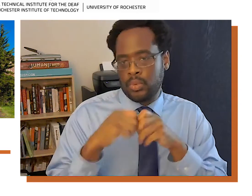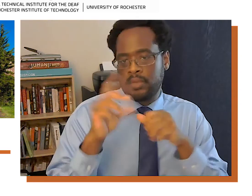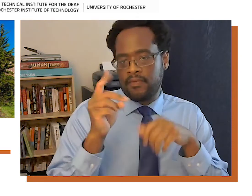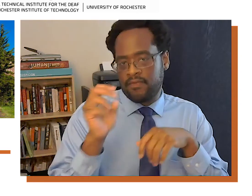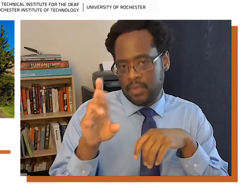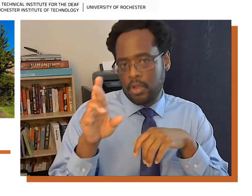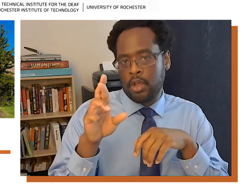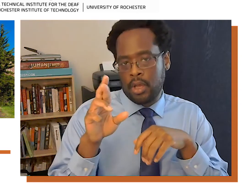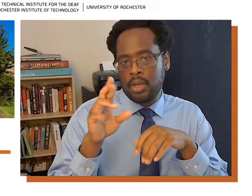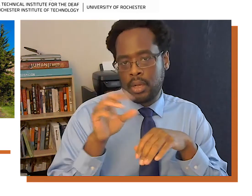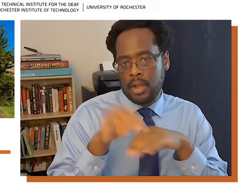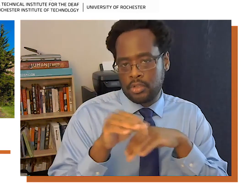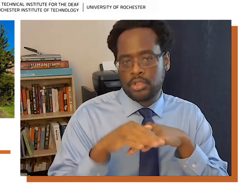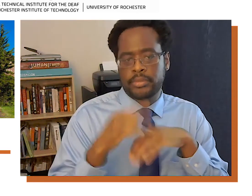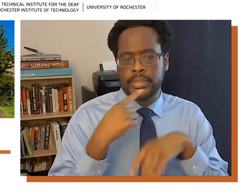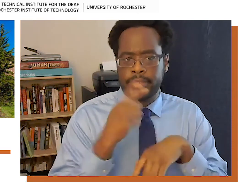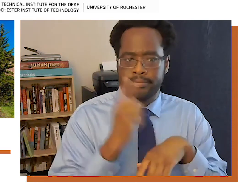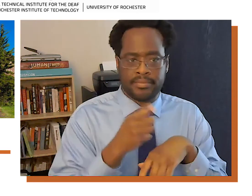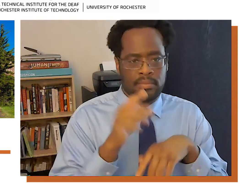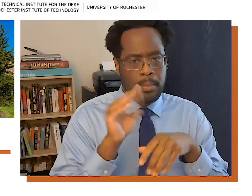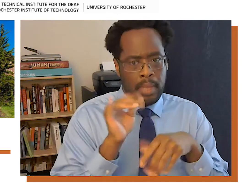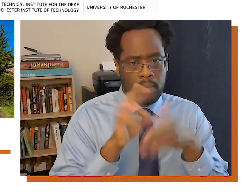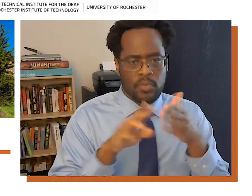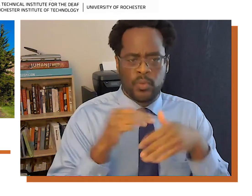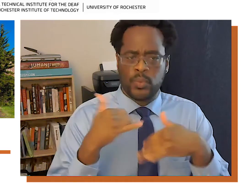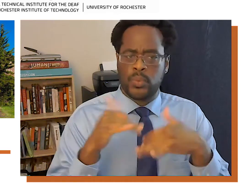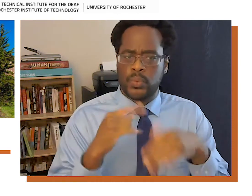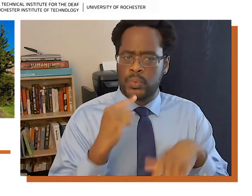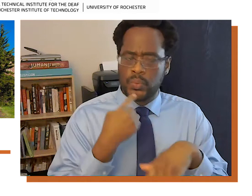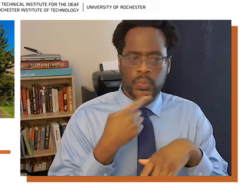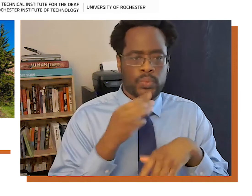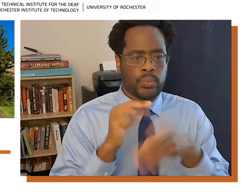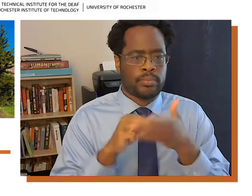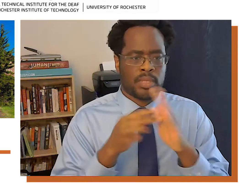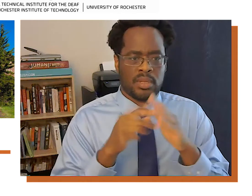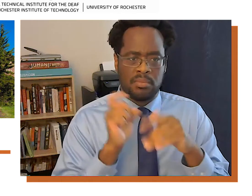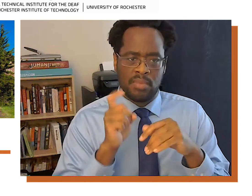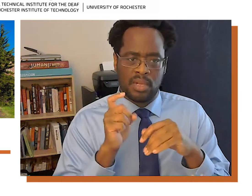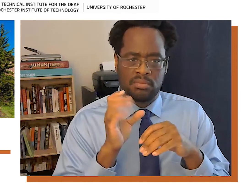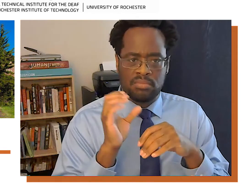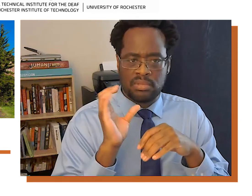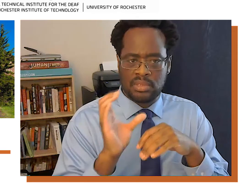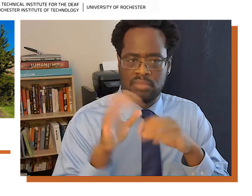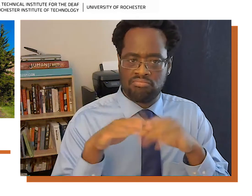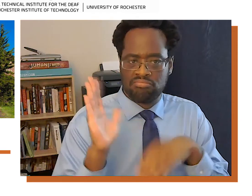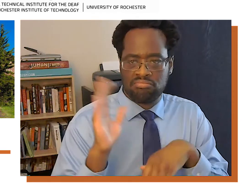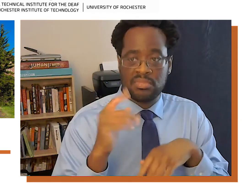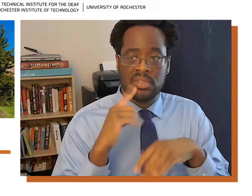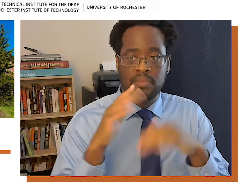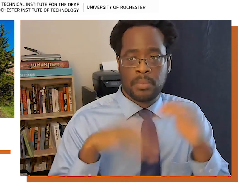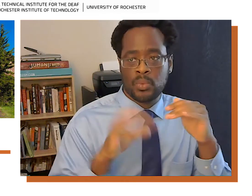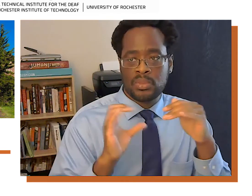so I sat down with a VR counselor, who said that I would need to get a "C" or above